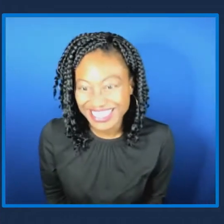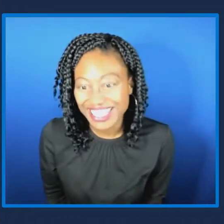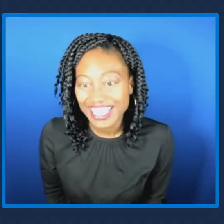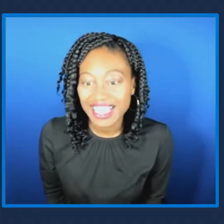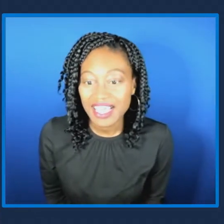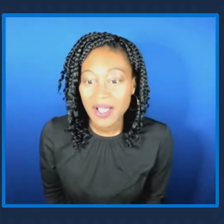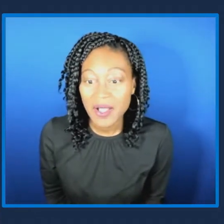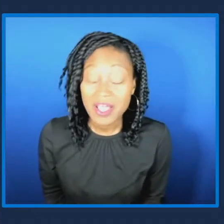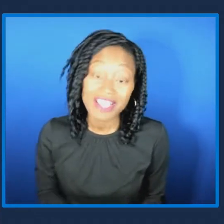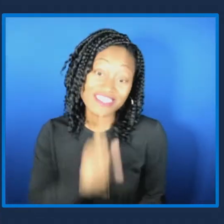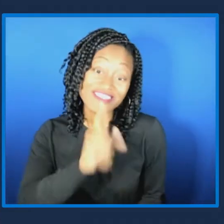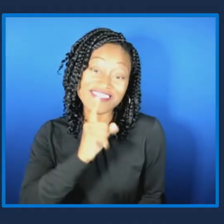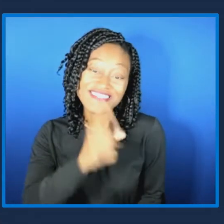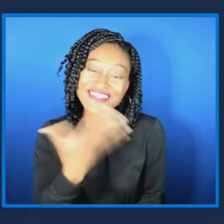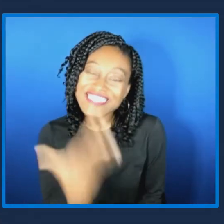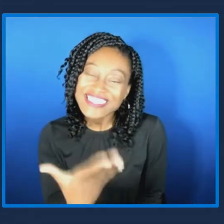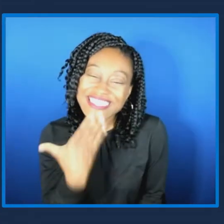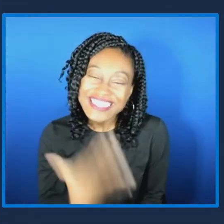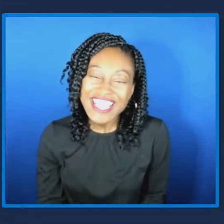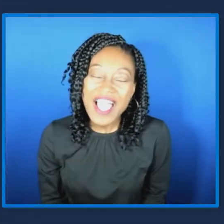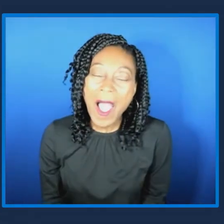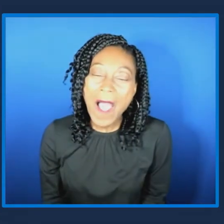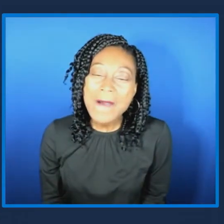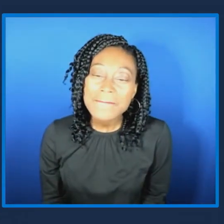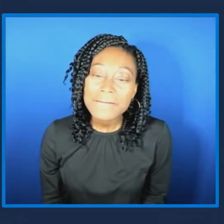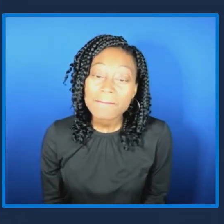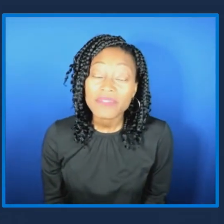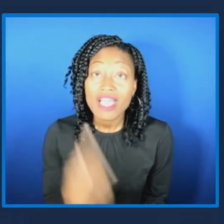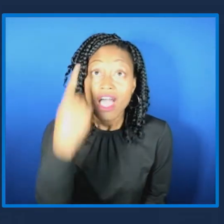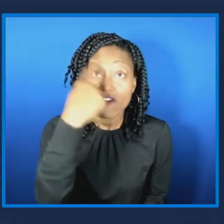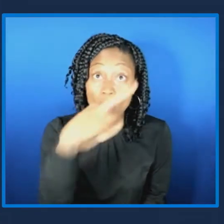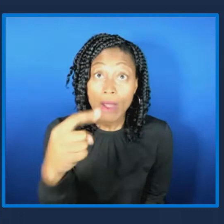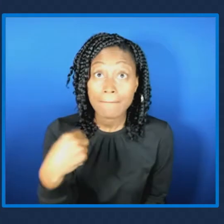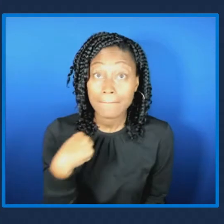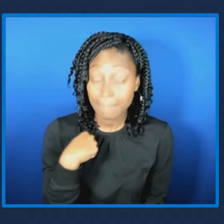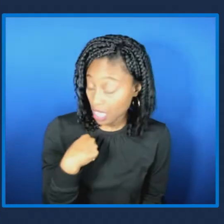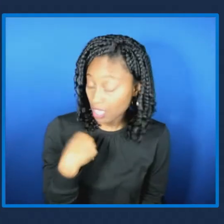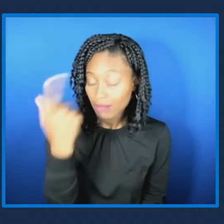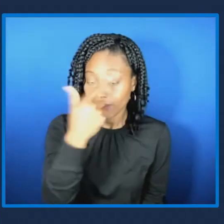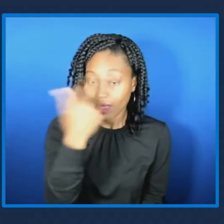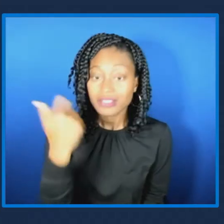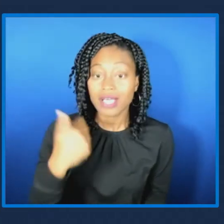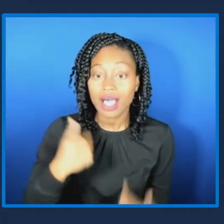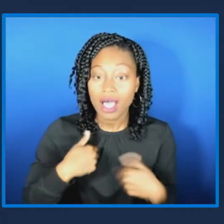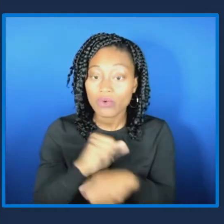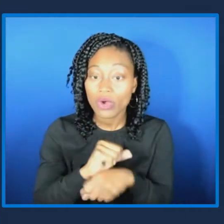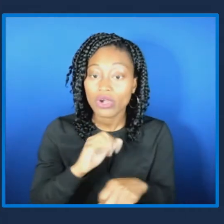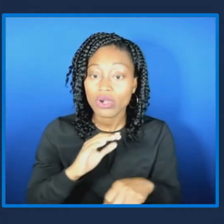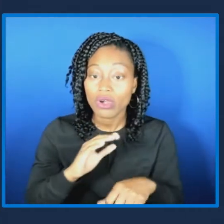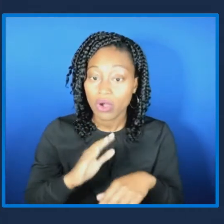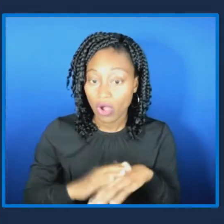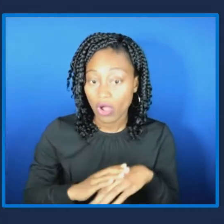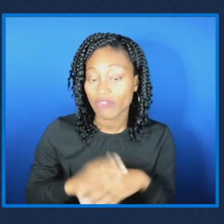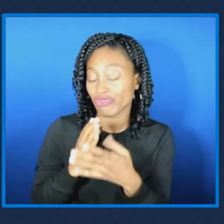Sure, thank you. So me because I work on the rights of women and girls with disabilities,